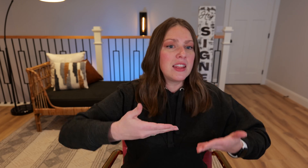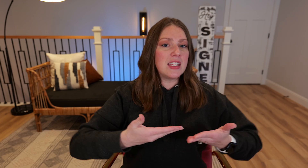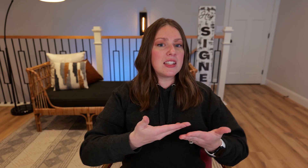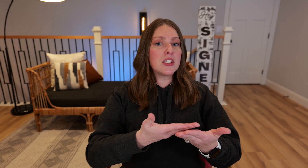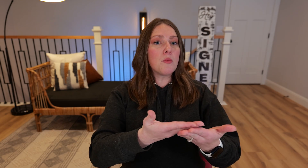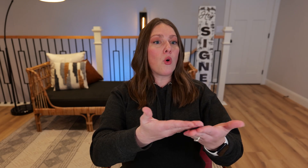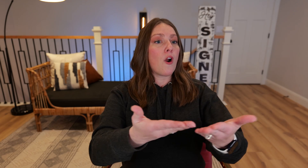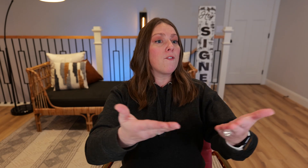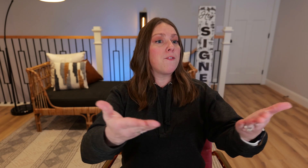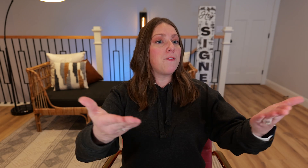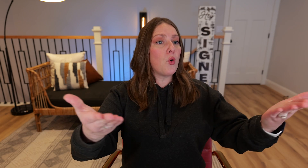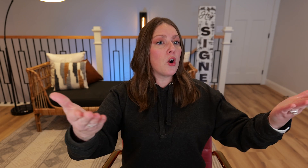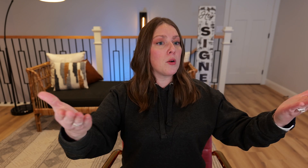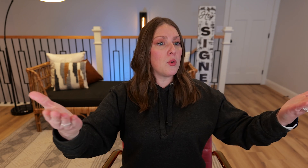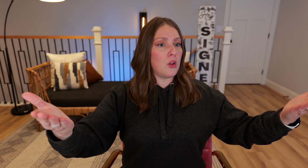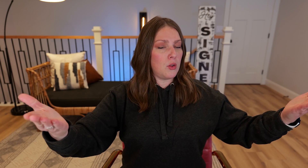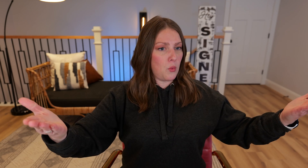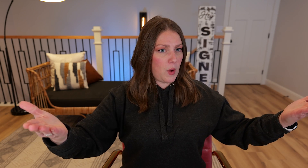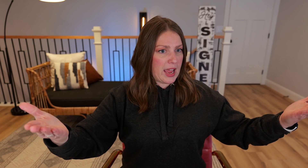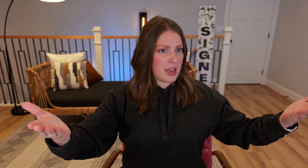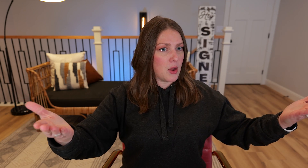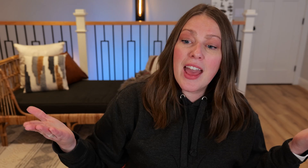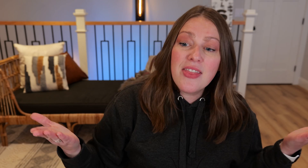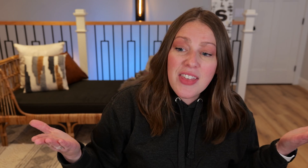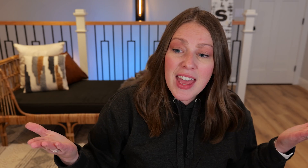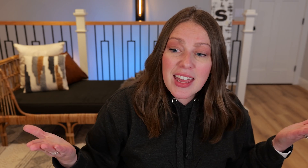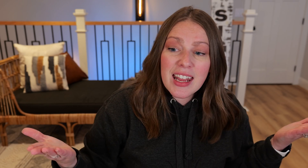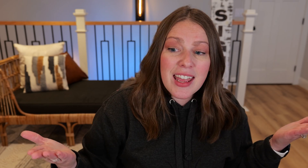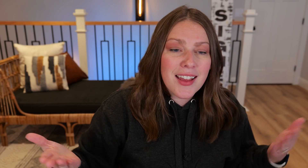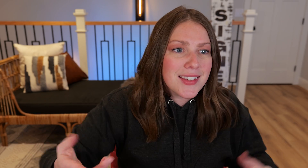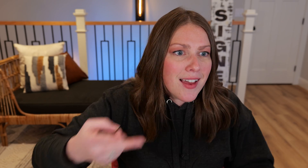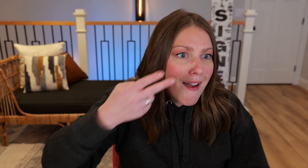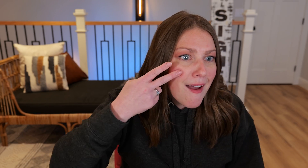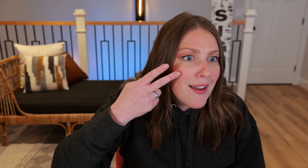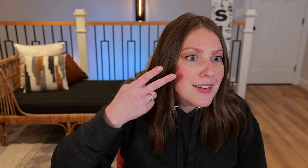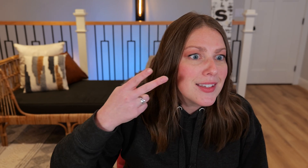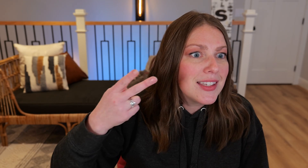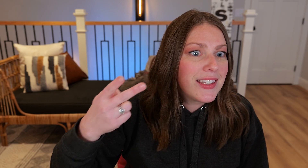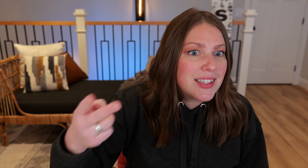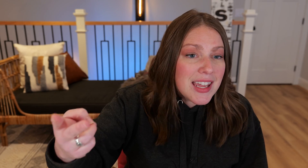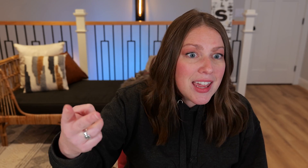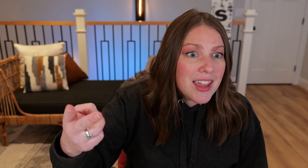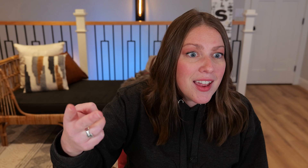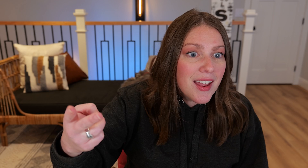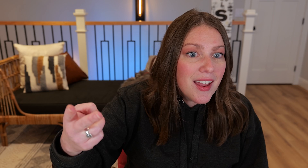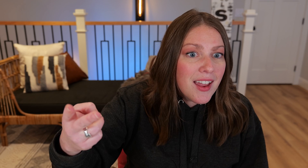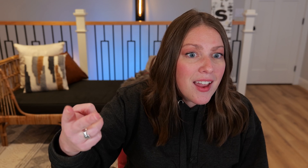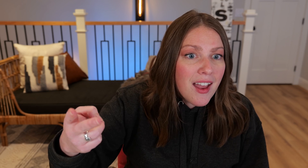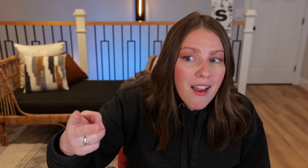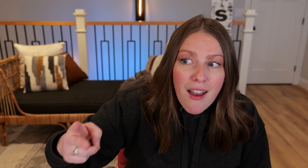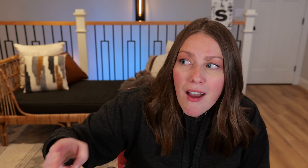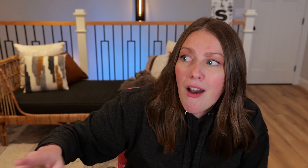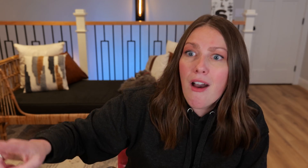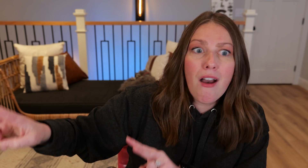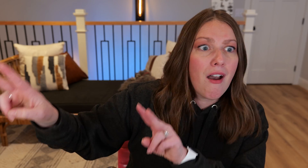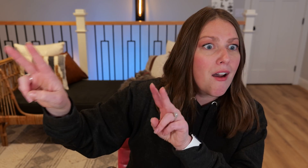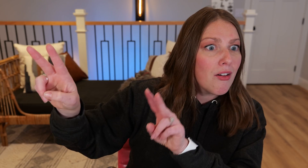This is a more formal way. And then it’s see,